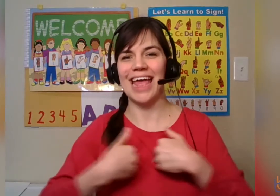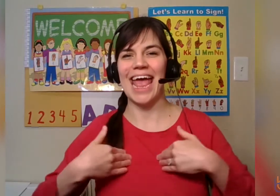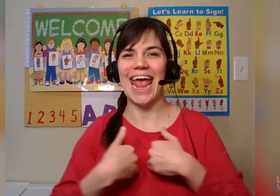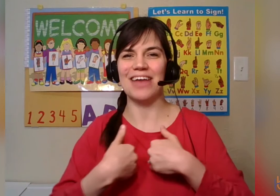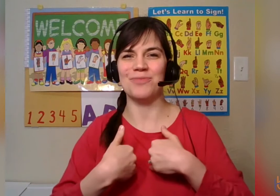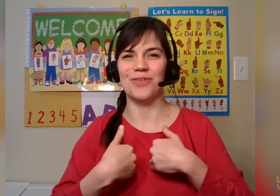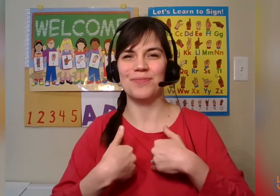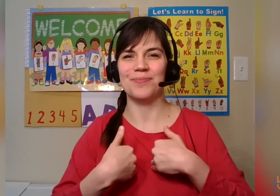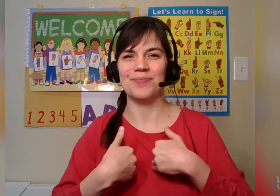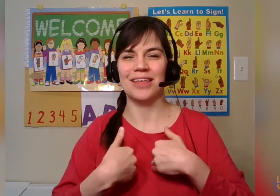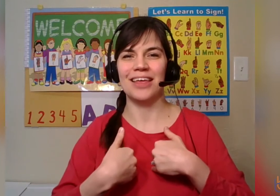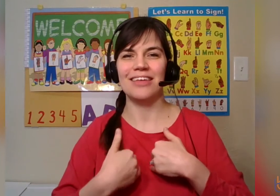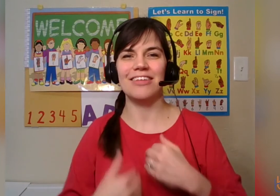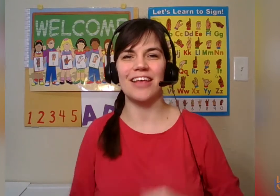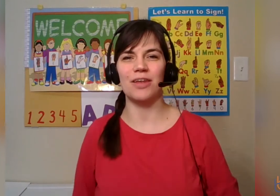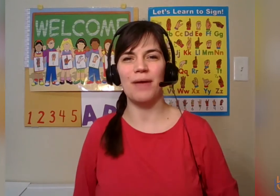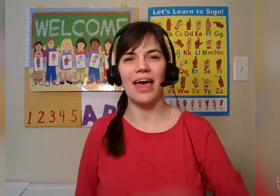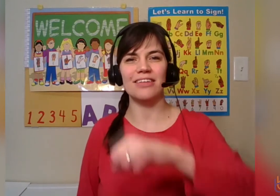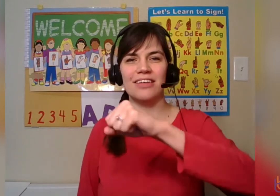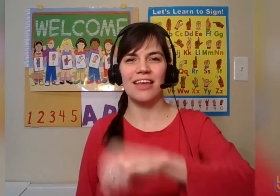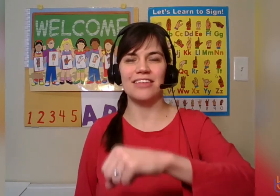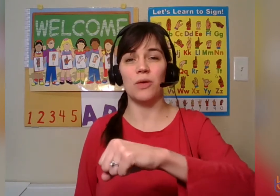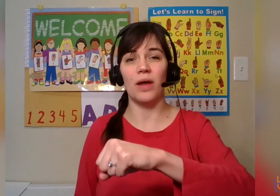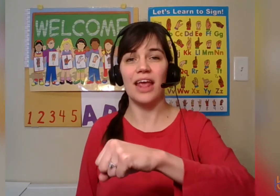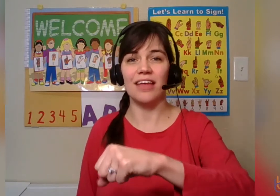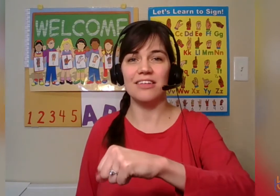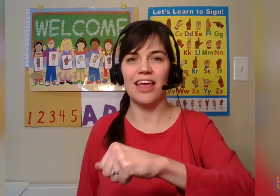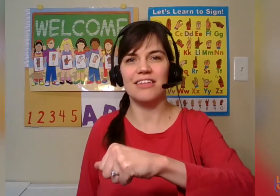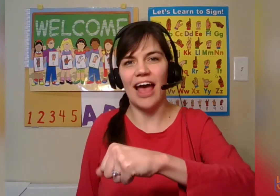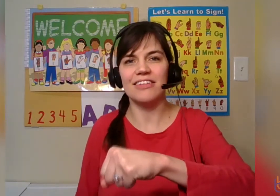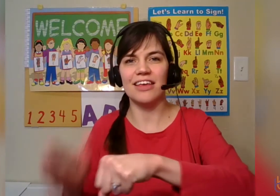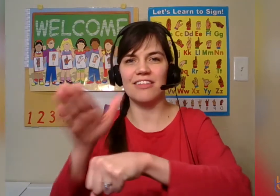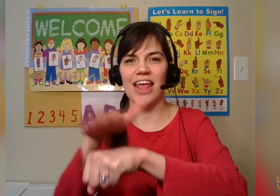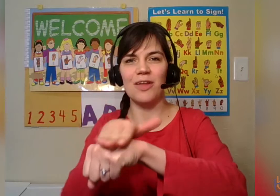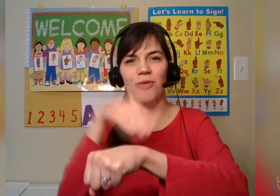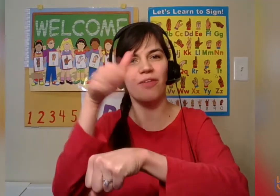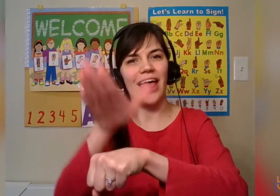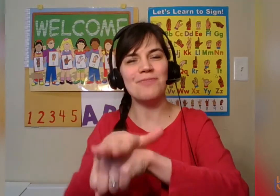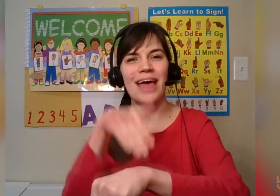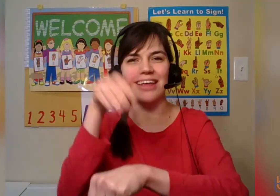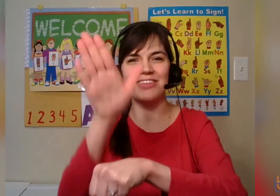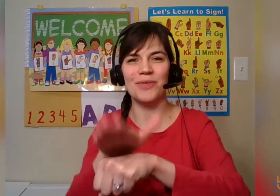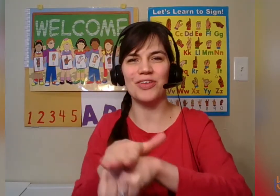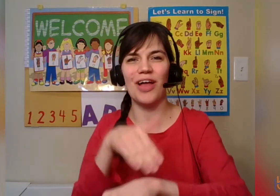Animal. To sign pet, take one hand and act like it's an animal and pet it with your